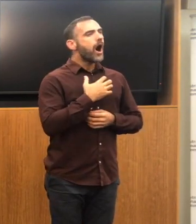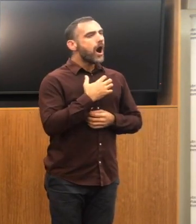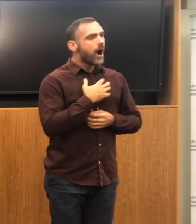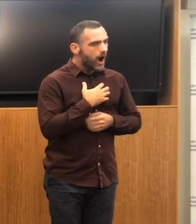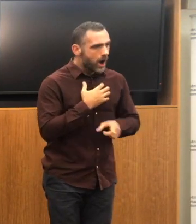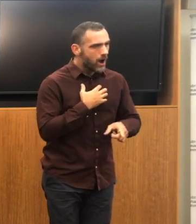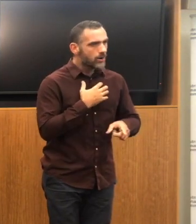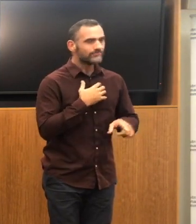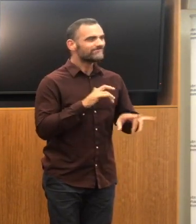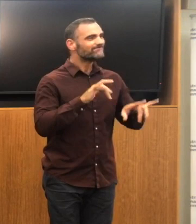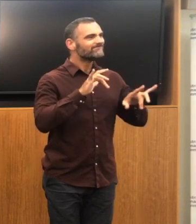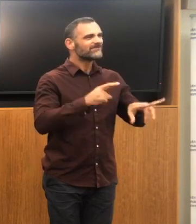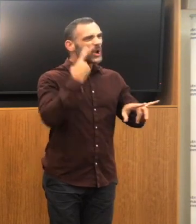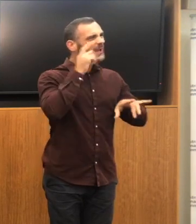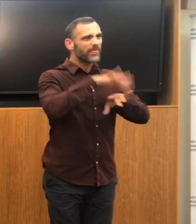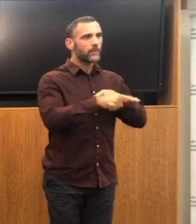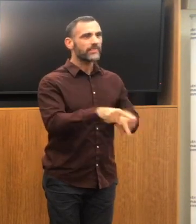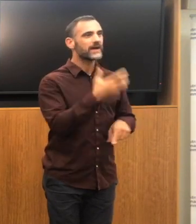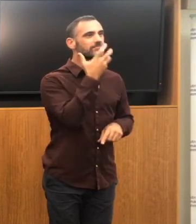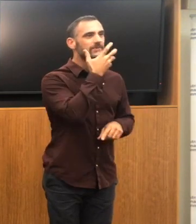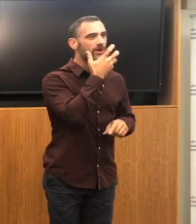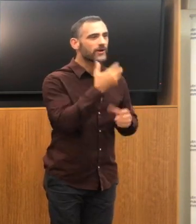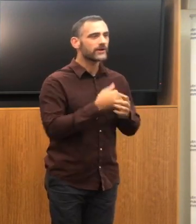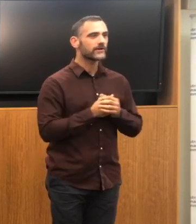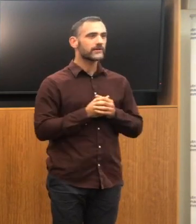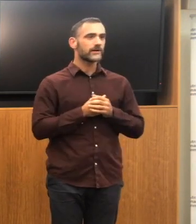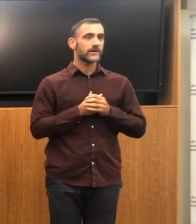But then they'd always ask, so who should we talk to? What do we do?